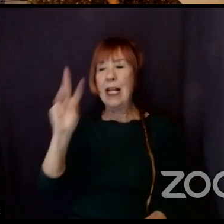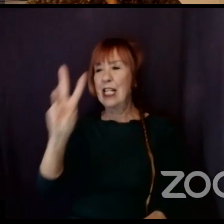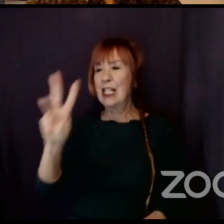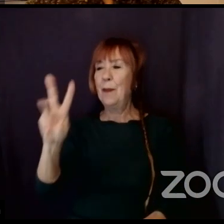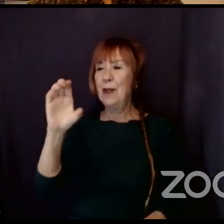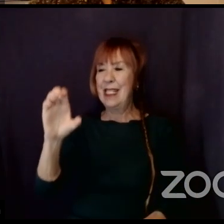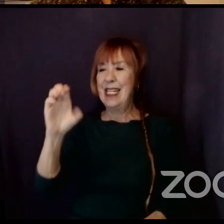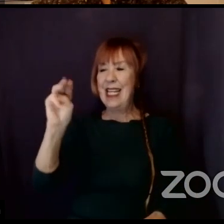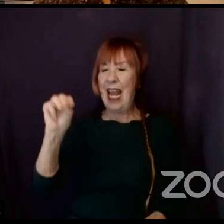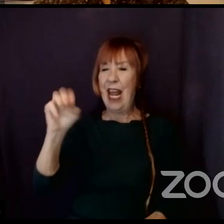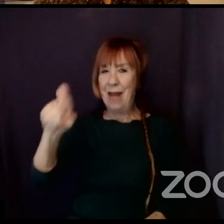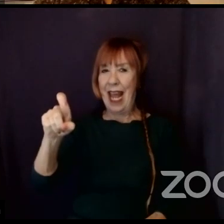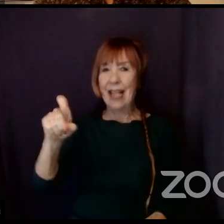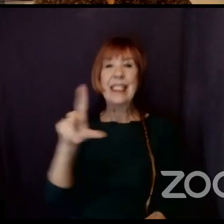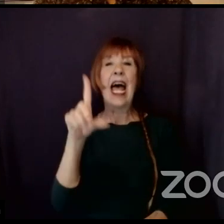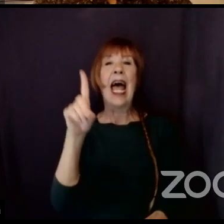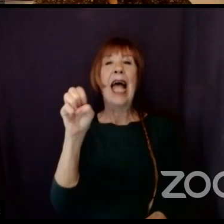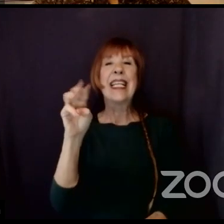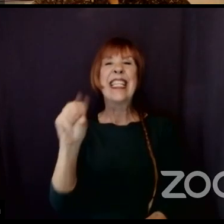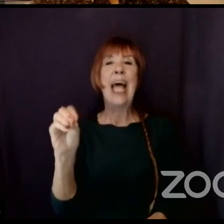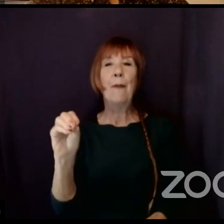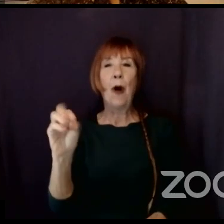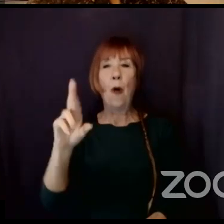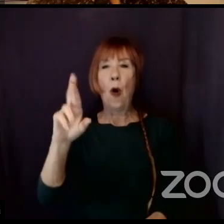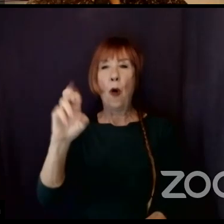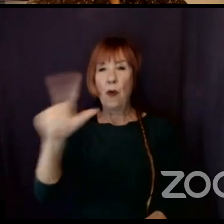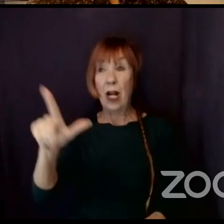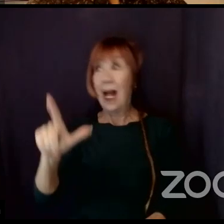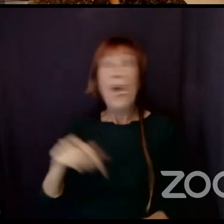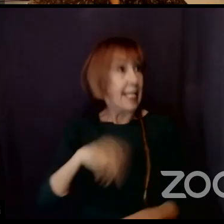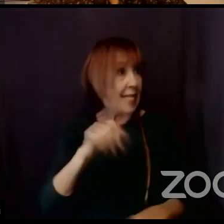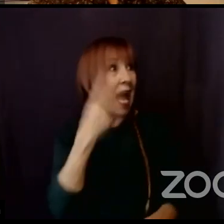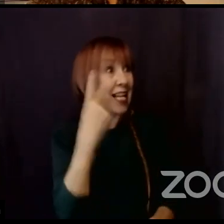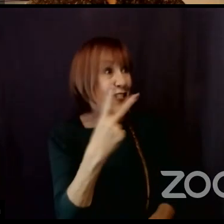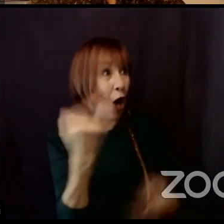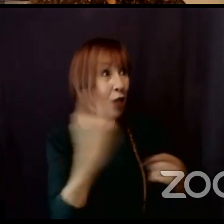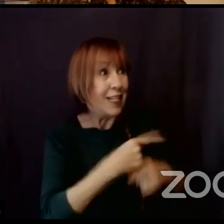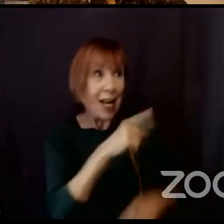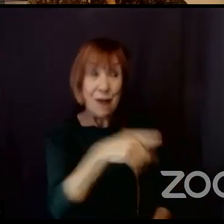Watch some of those videos today, you're badass girl. Thank you.